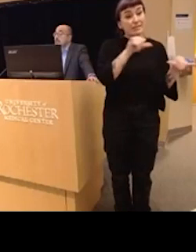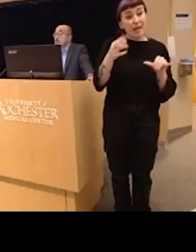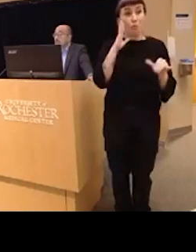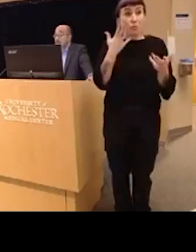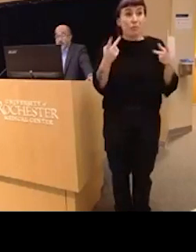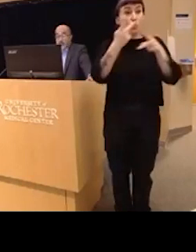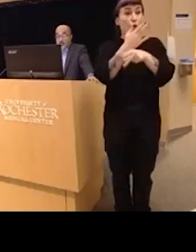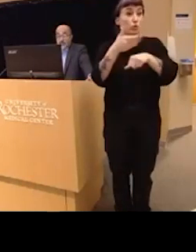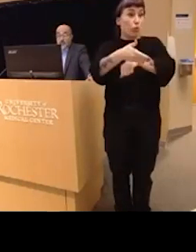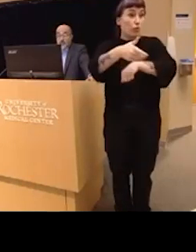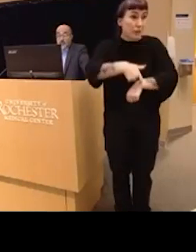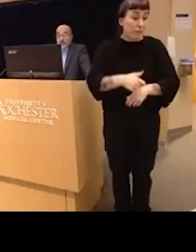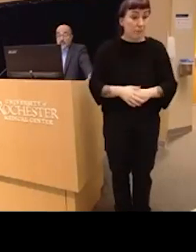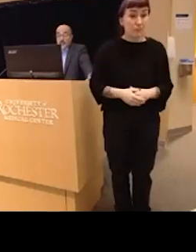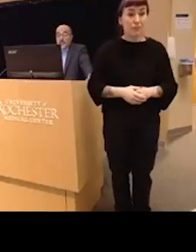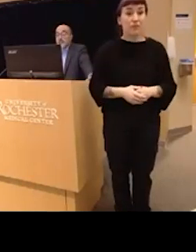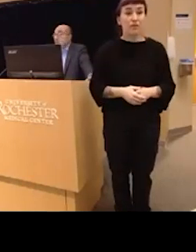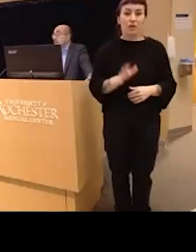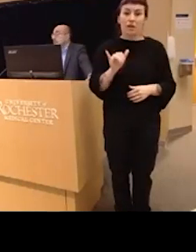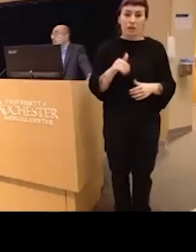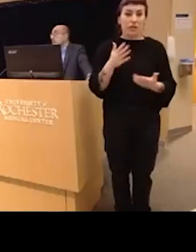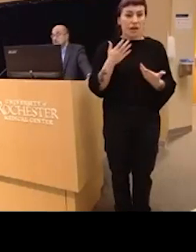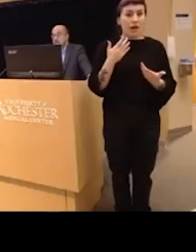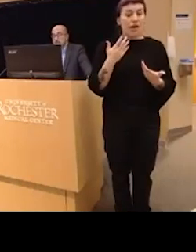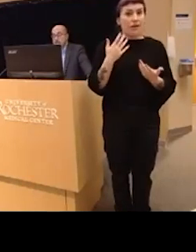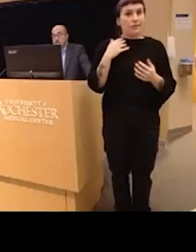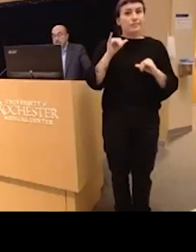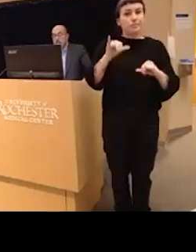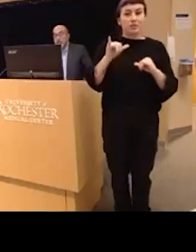over time and so that's a big impetus for this more personalized approach and that's